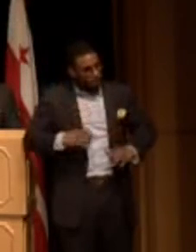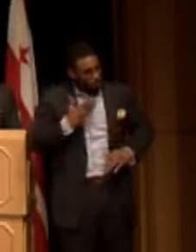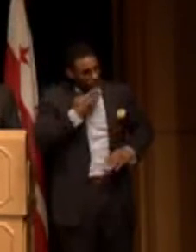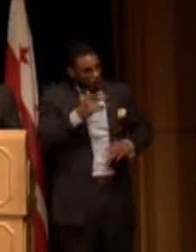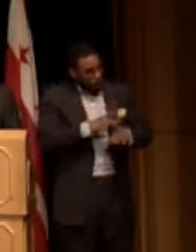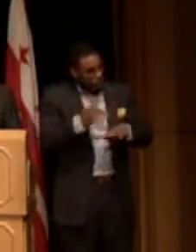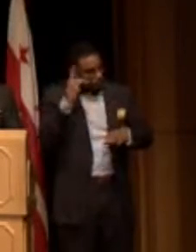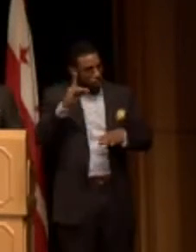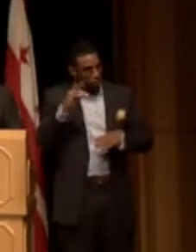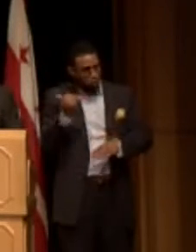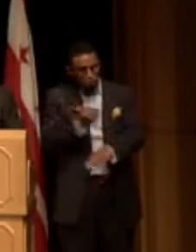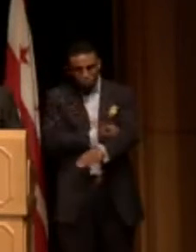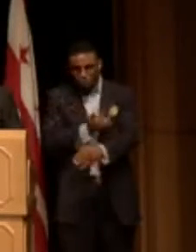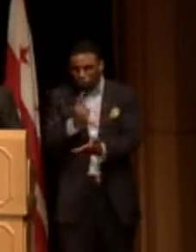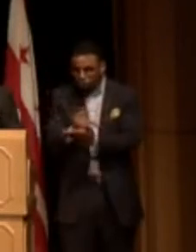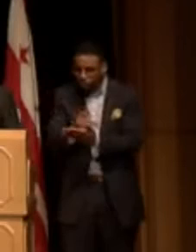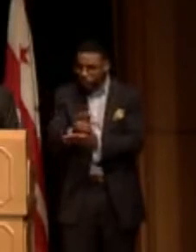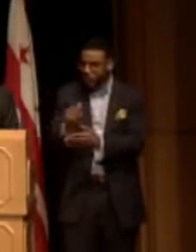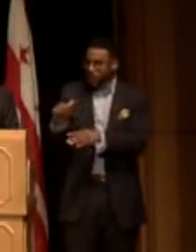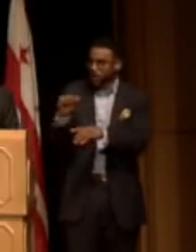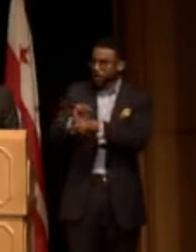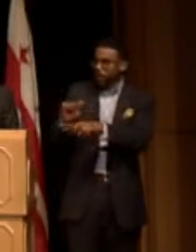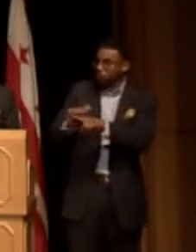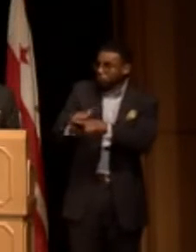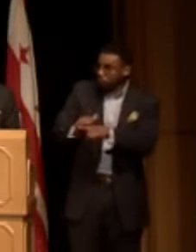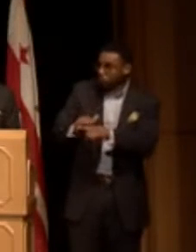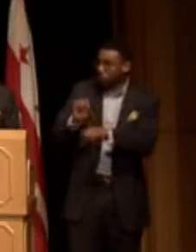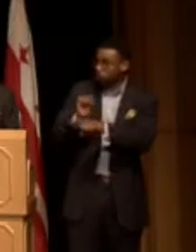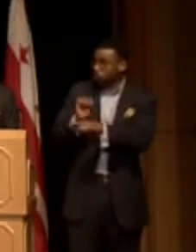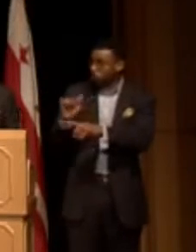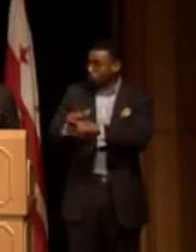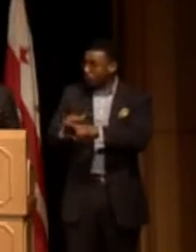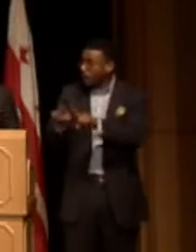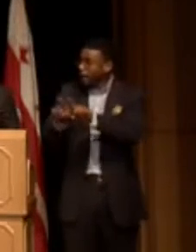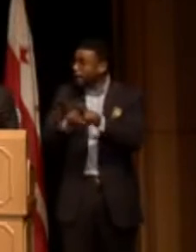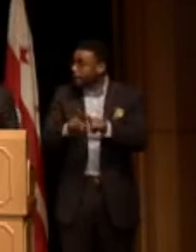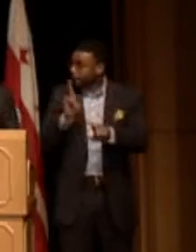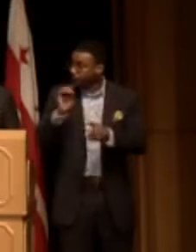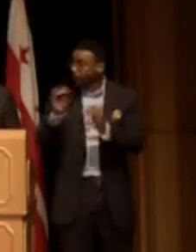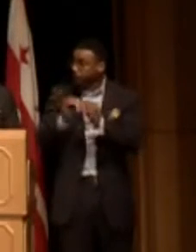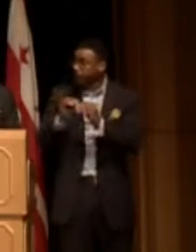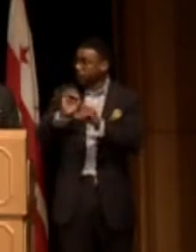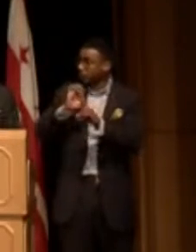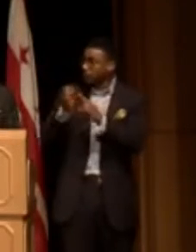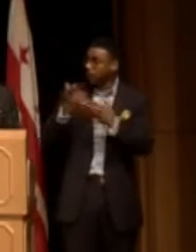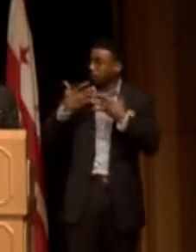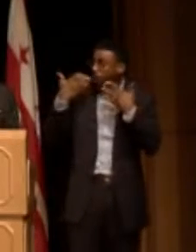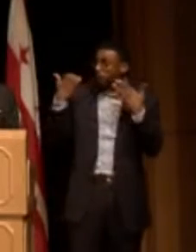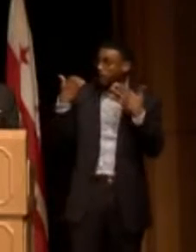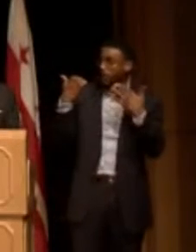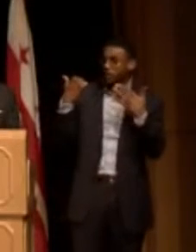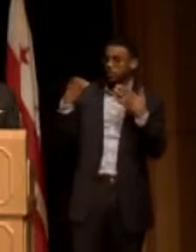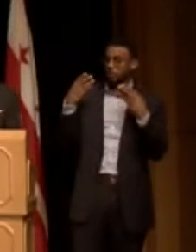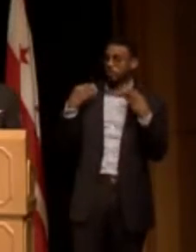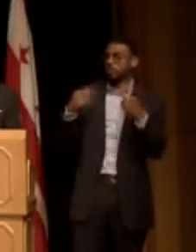DRUG TREATMENT, JOB TRAINING AND EMPLOYMENT TRAINING AND IT WILL ALSO BE A MORE ENVIRONMENTALLY FRIENDLY AND EFFICIENT FACILITY